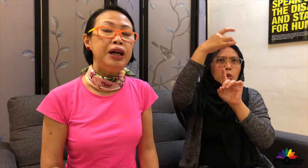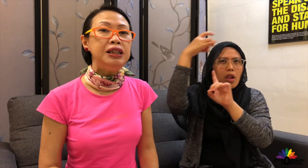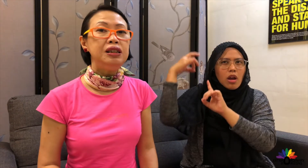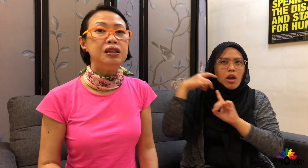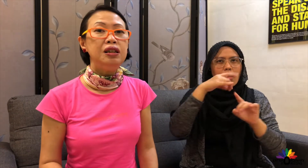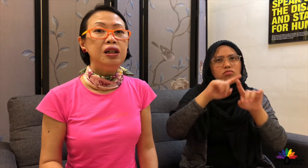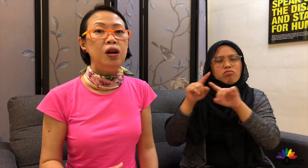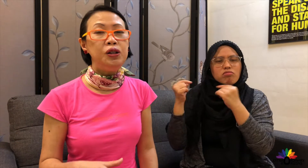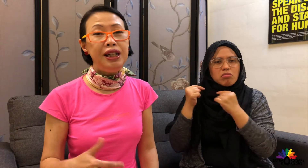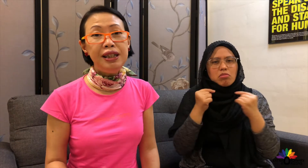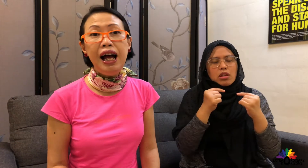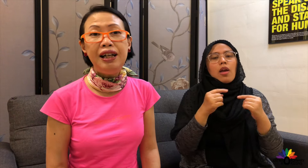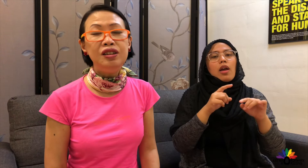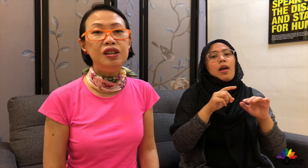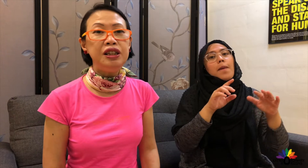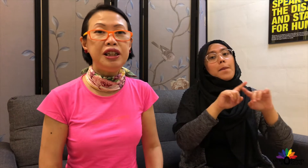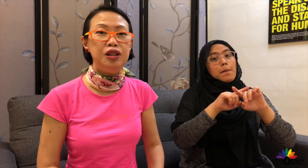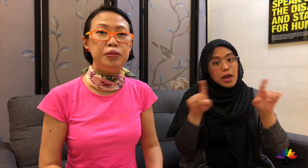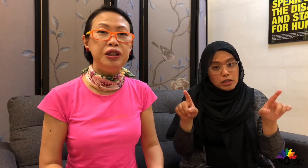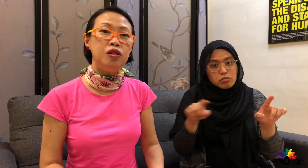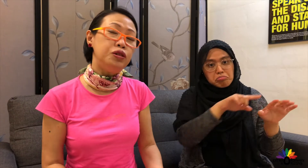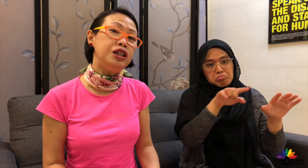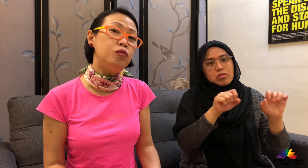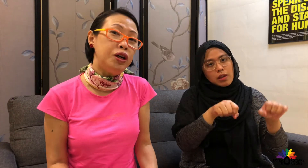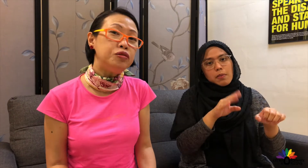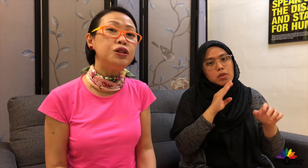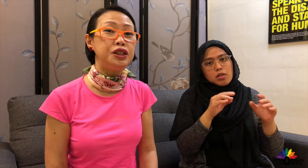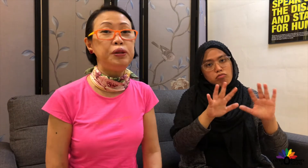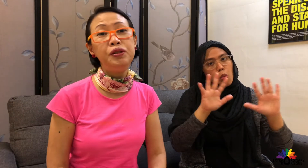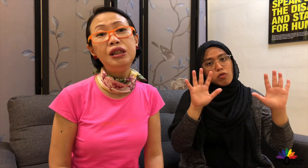But on the other hand, it can be a really wonderful experience,